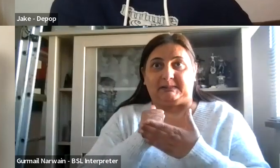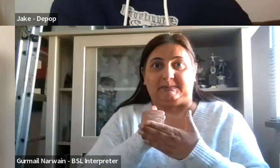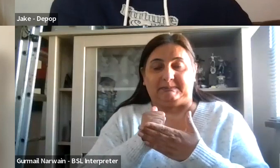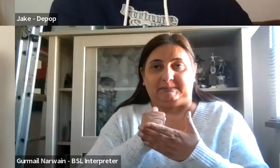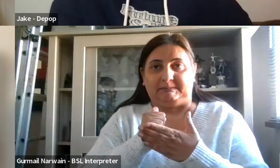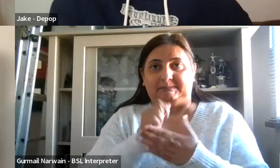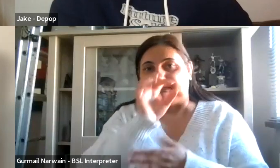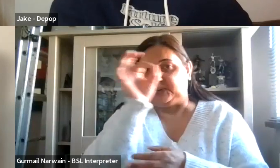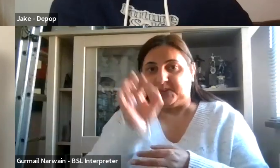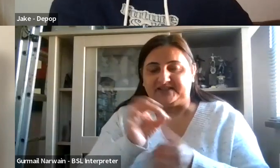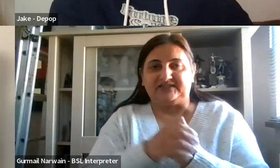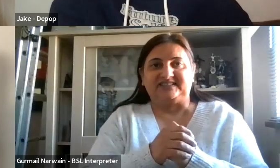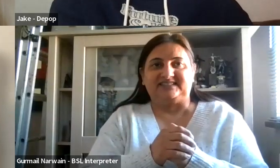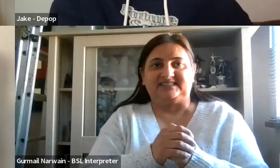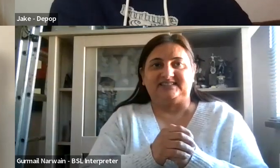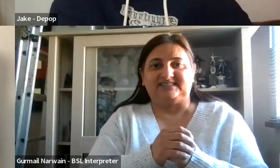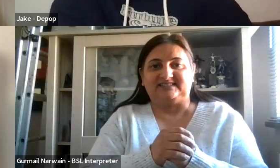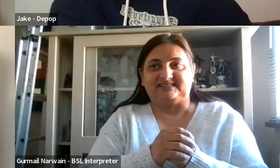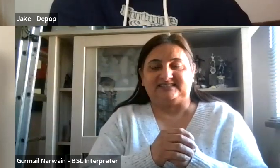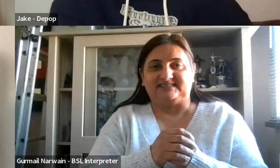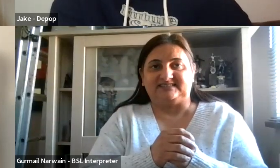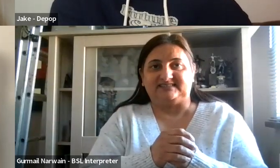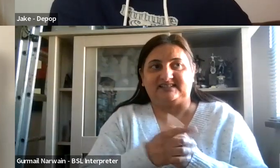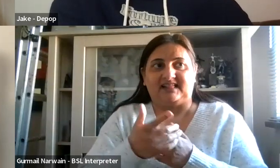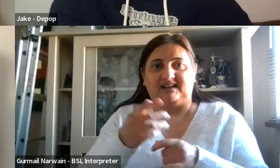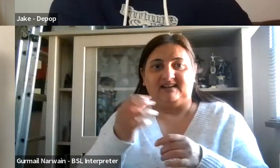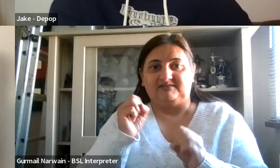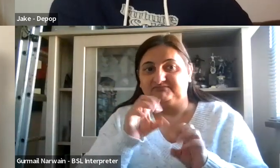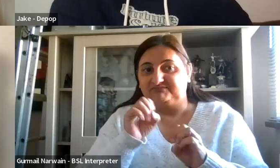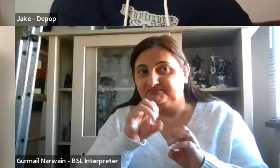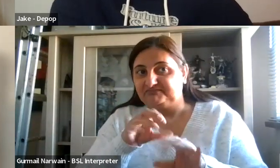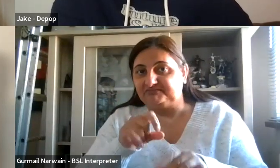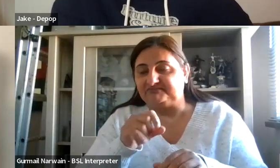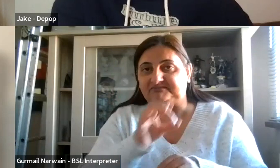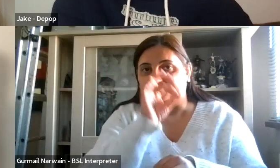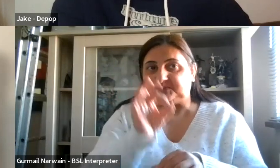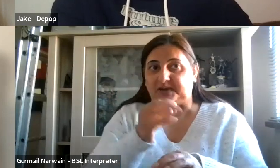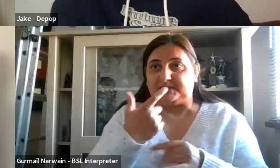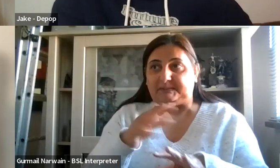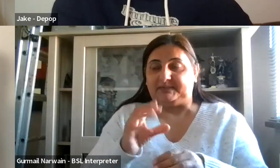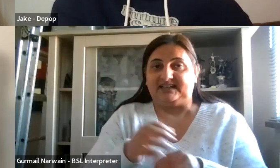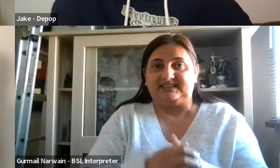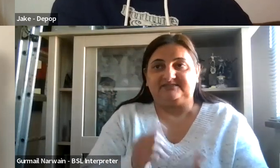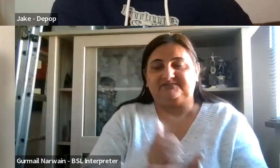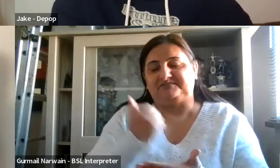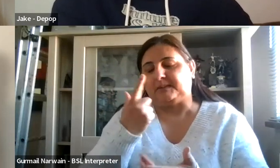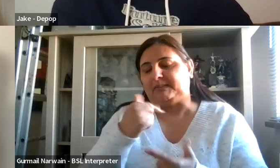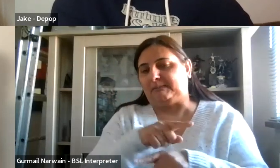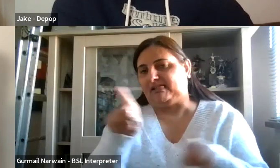And as always special thanks to Evenbreak's Rachel who was doing our Some of those questions with this year amount of stuff that was flooding into the from all you fantastic people out there. tech in the background and coming on to give a hand with some of the questions and the stuff flooding into the QandA from all you fantastic people out there.